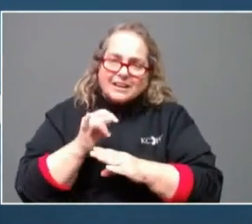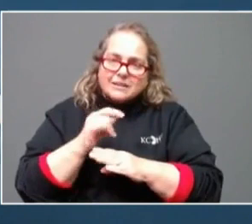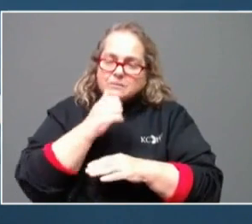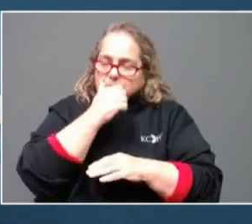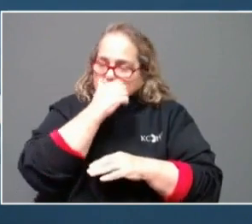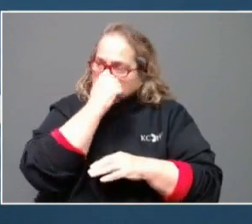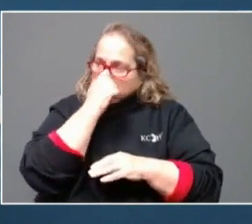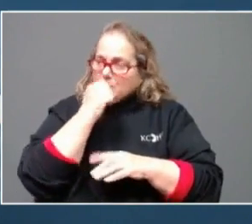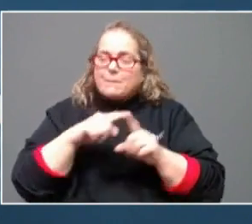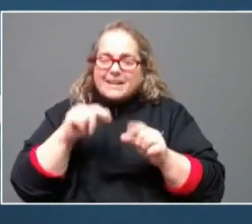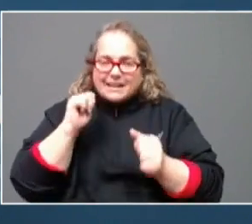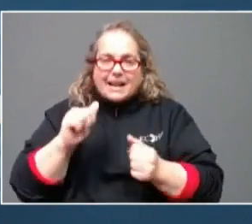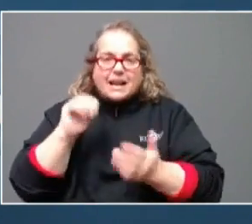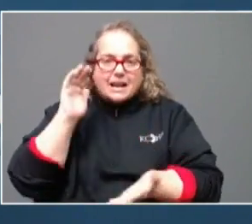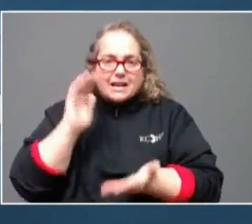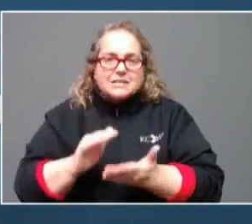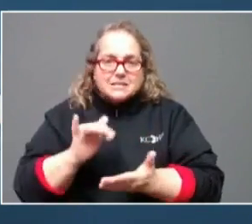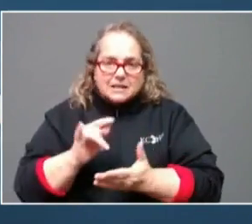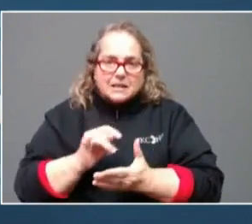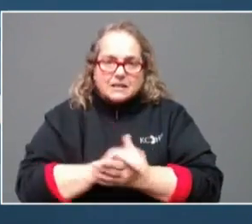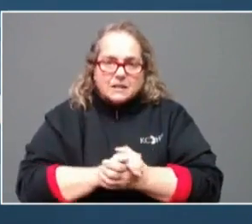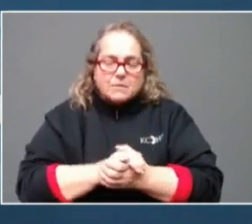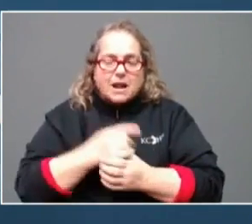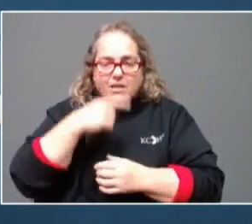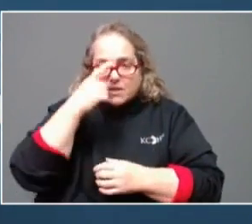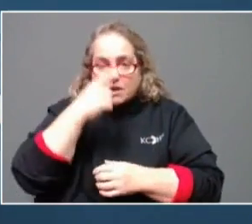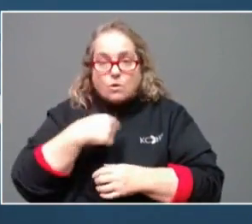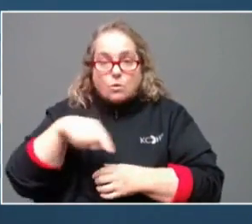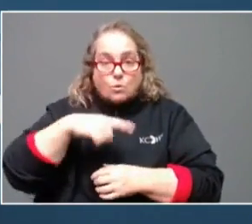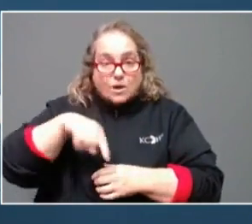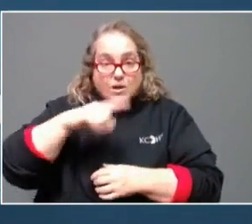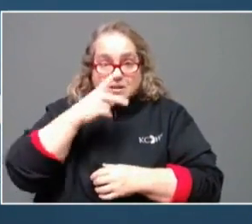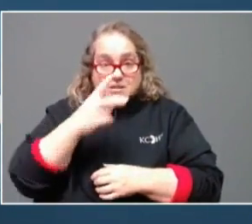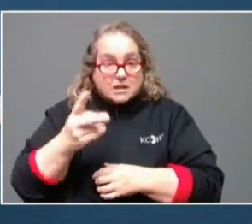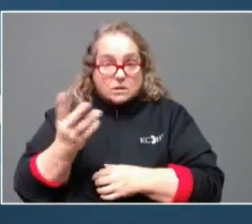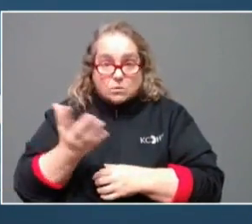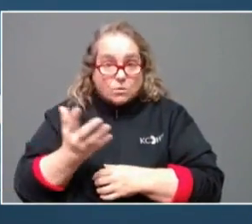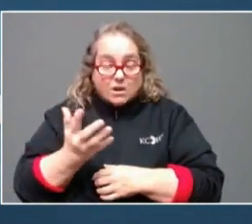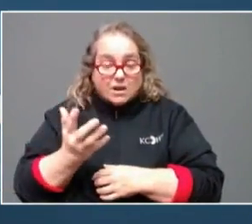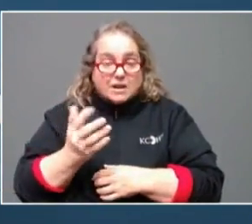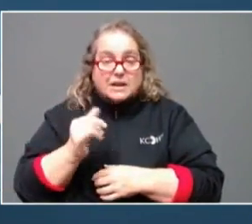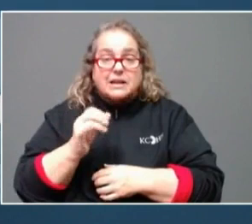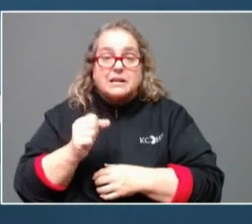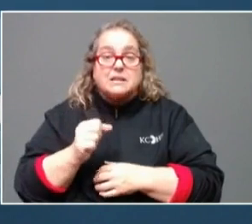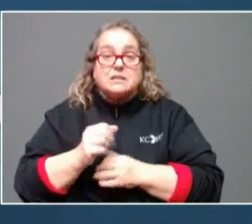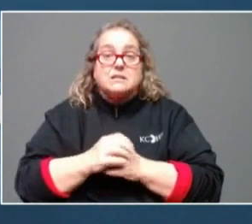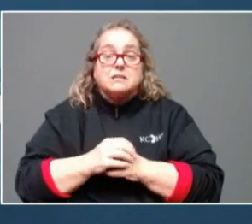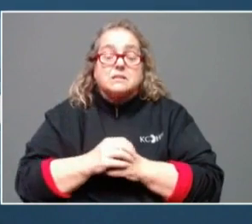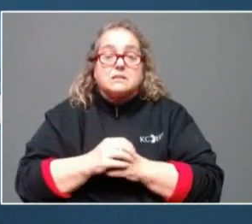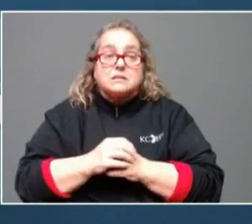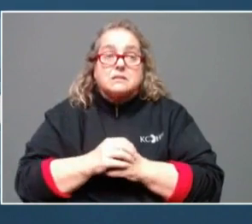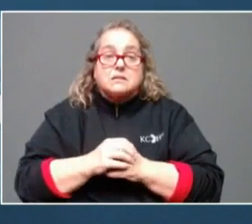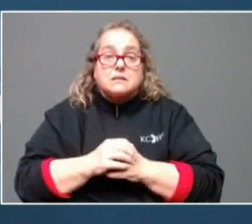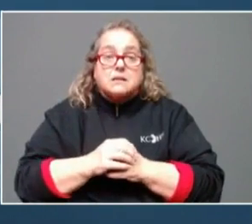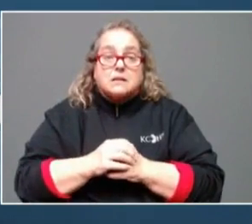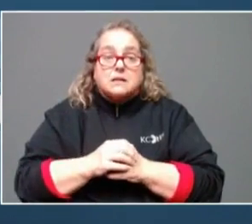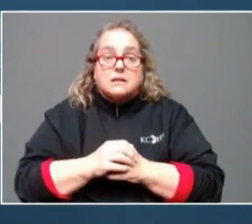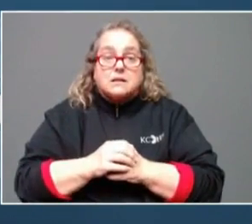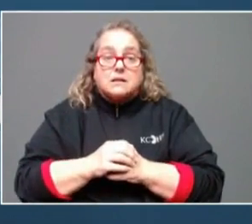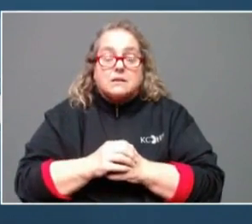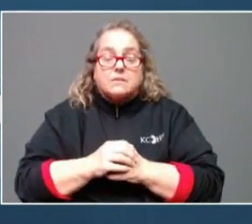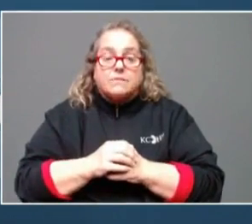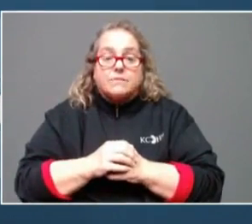think what we are seeing is that so this this this period that we're in